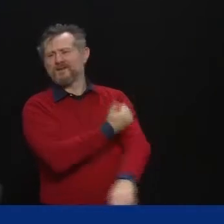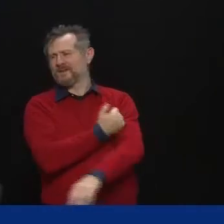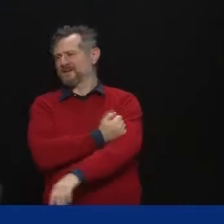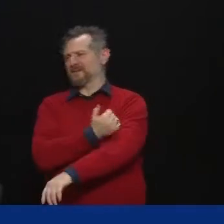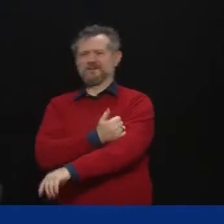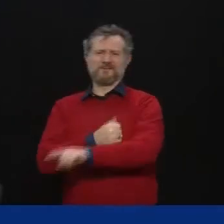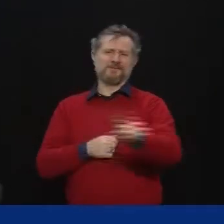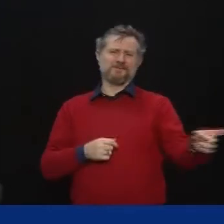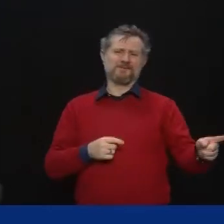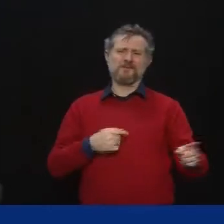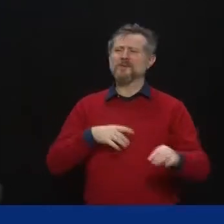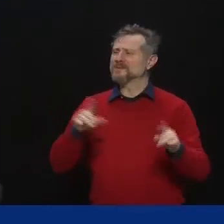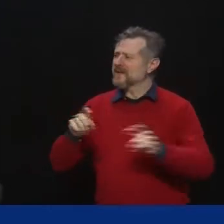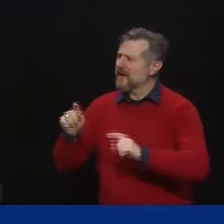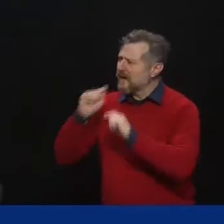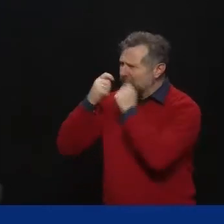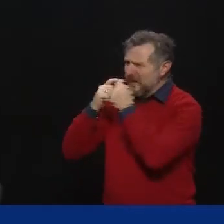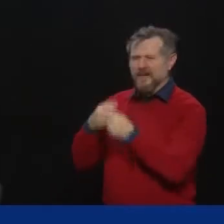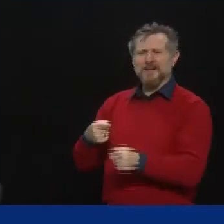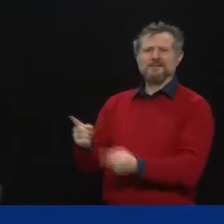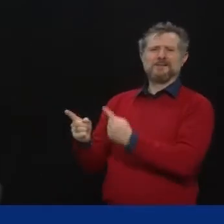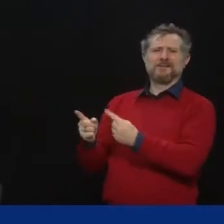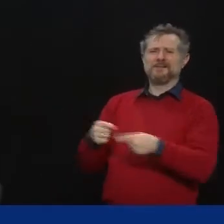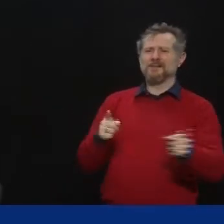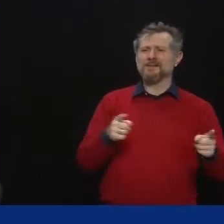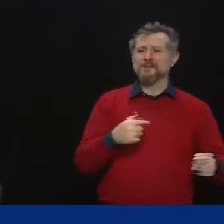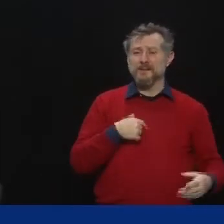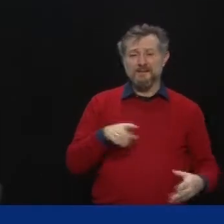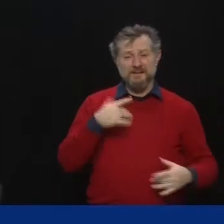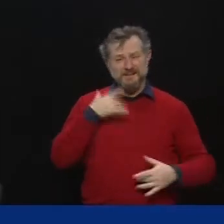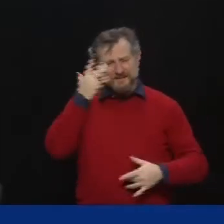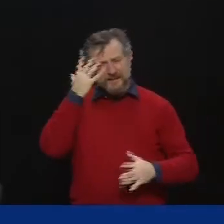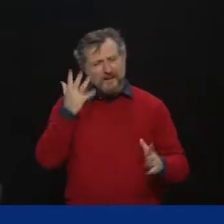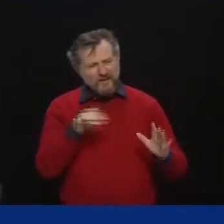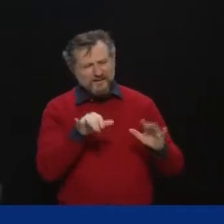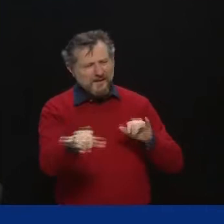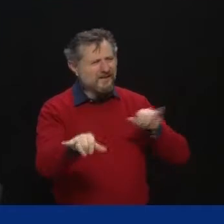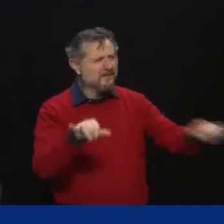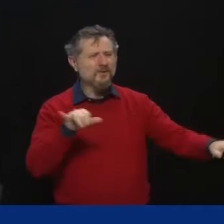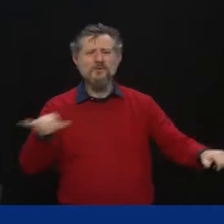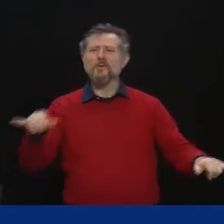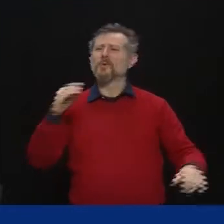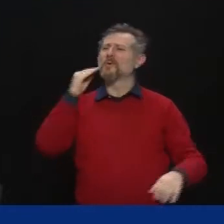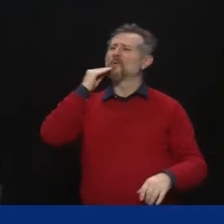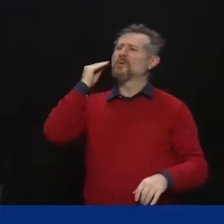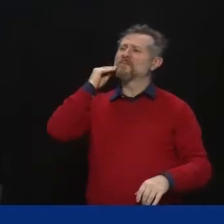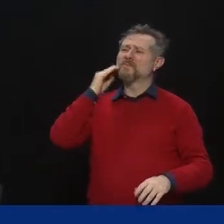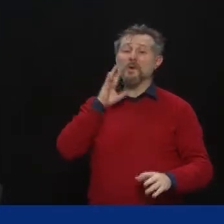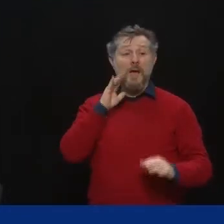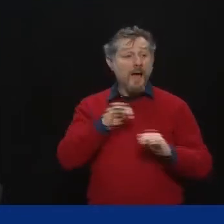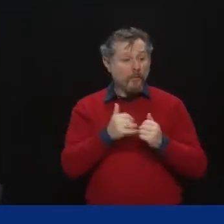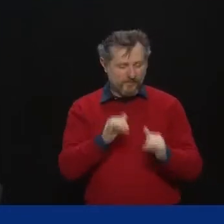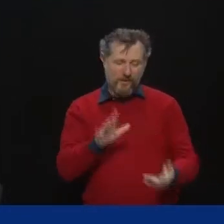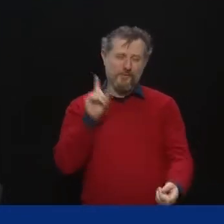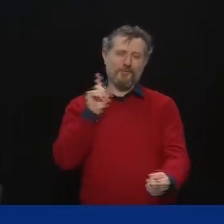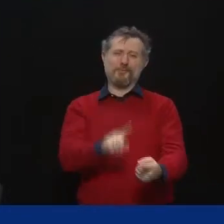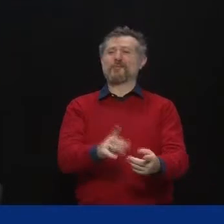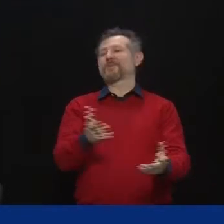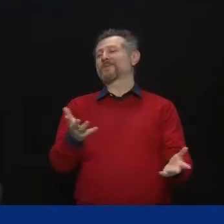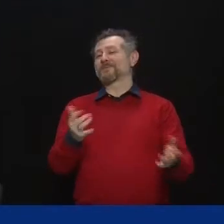SOMETHING THAT YOU'RE GOING TO HEAR FROM ME OVER AND OVER. VACCINATIONS. GET THE BOOSTER SHOT. GET TESTED. STAY HOME IF YOU'RE NOT FEELING